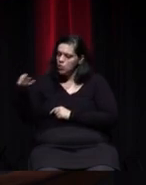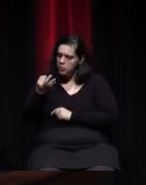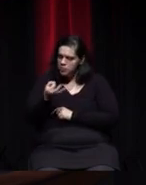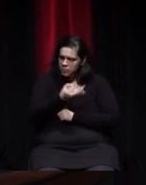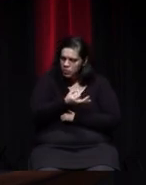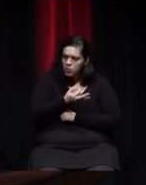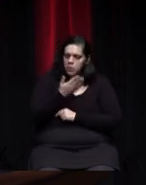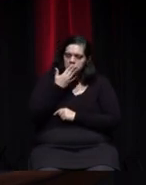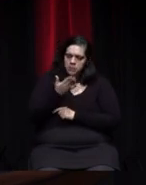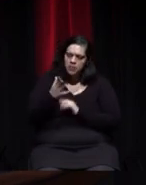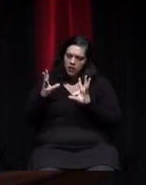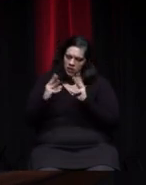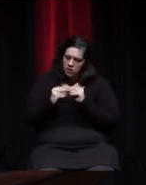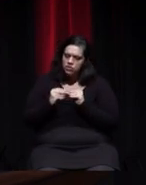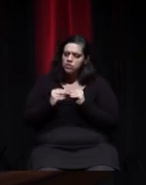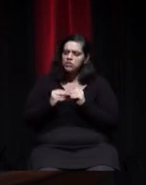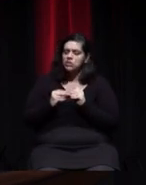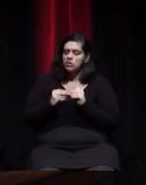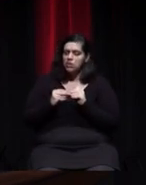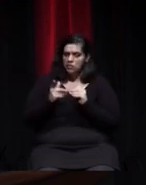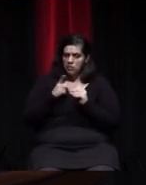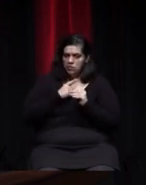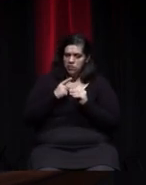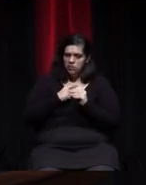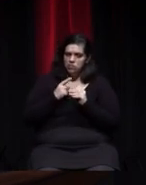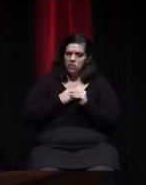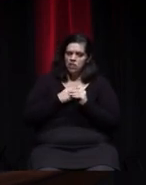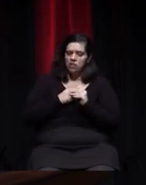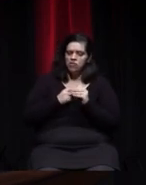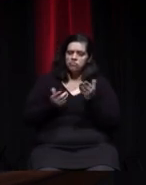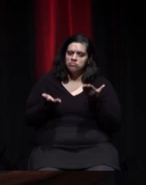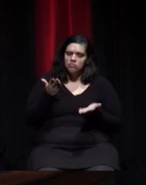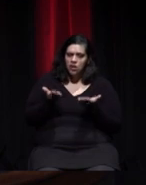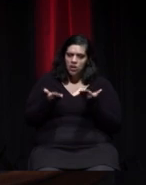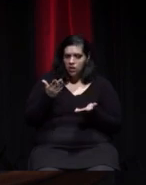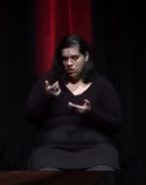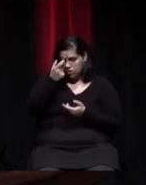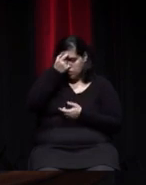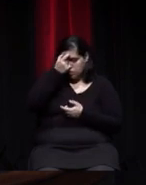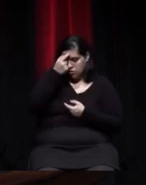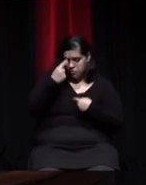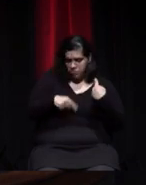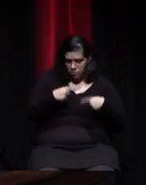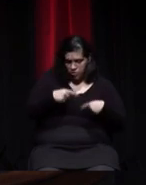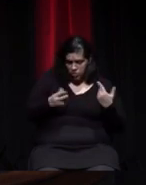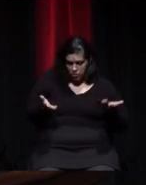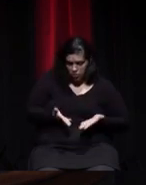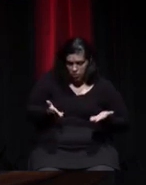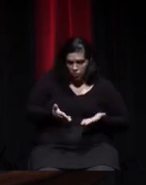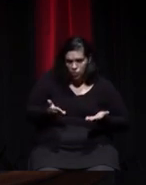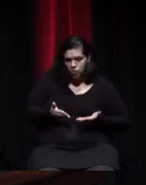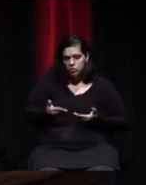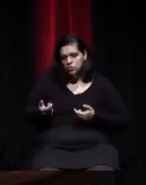if there's a greater awareness, politically, today and a lighter awareness, socially?